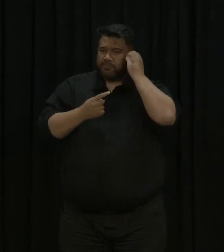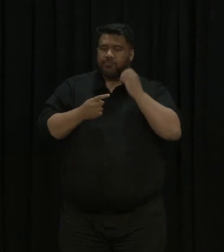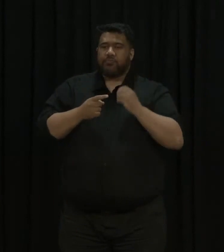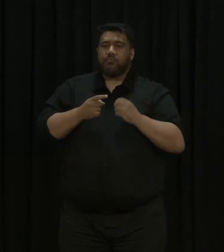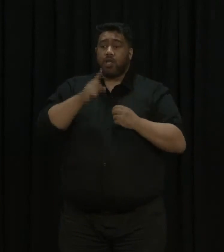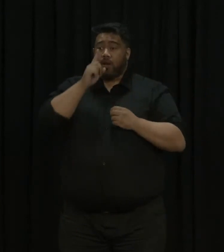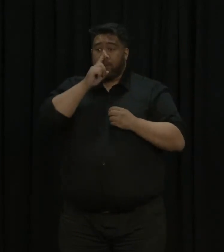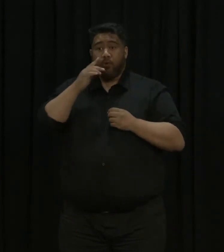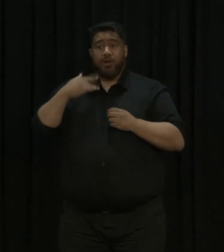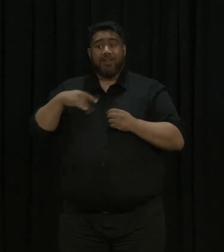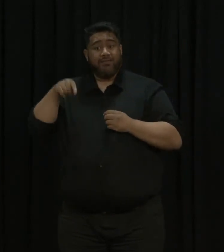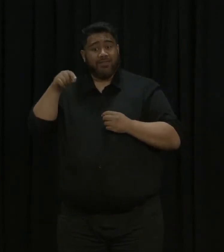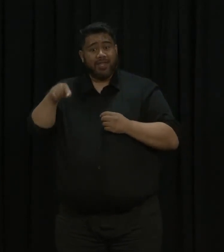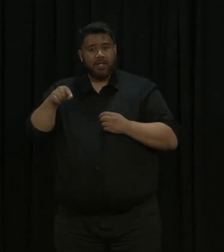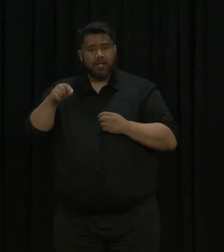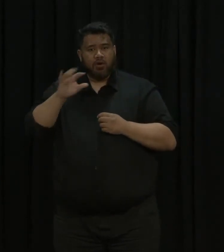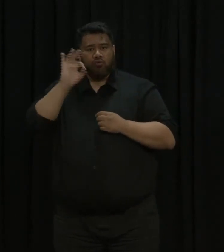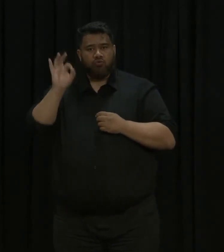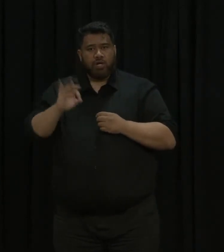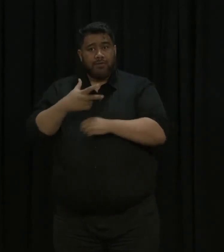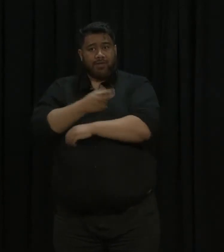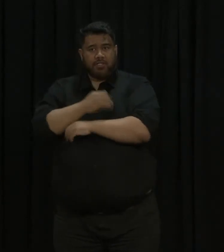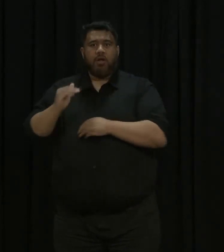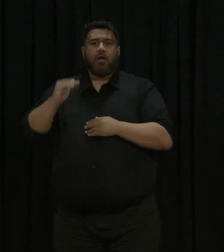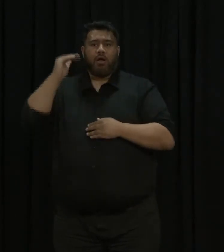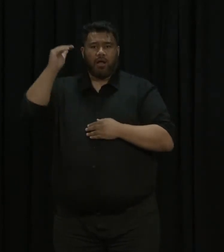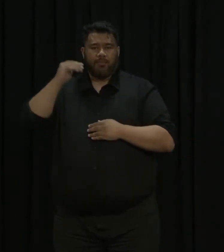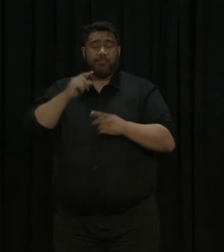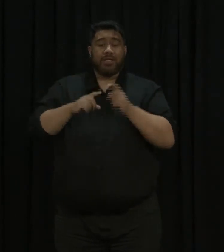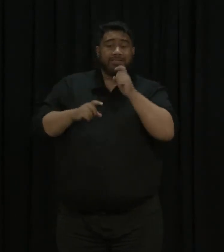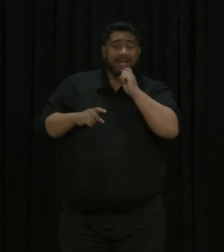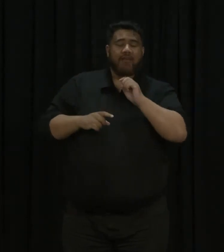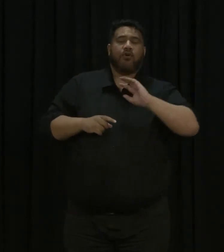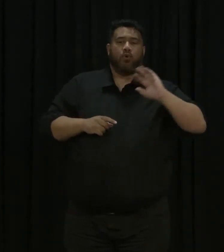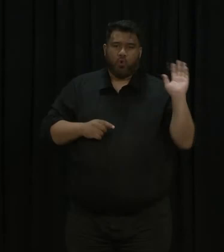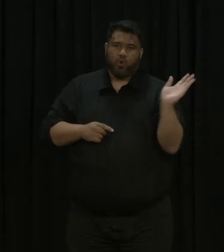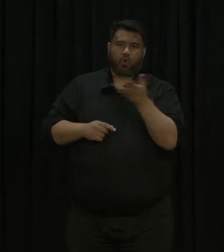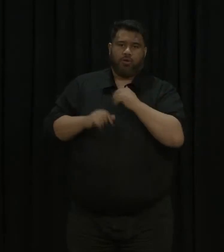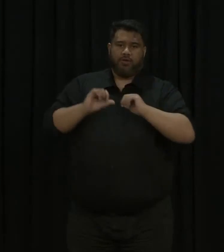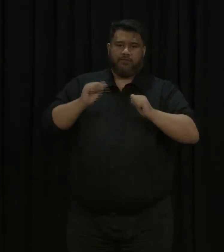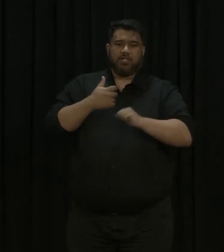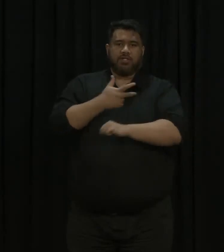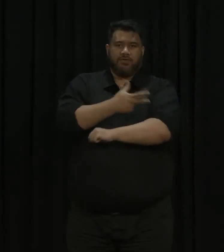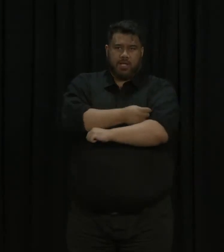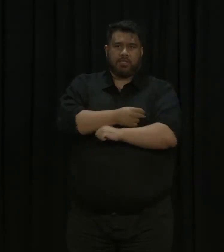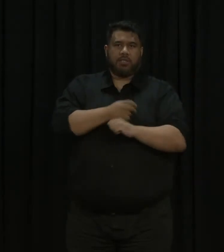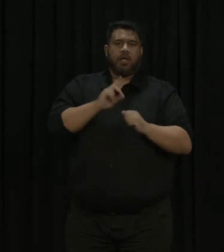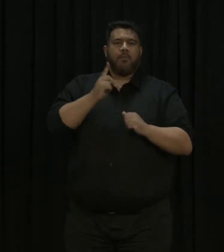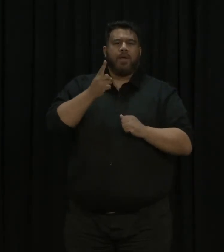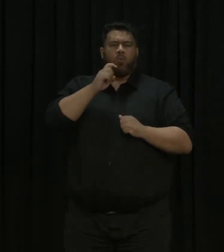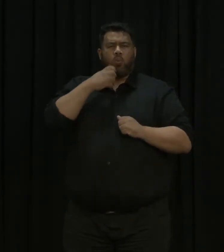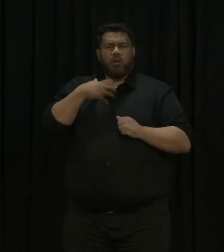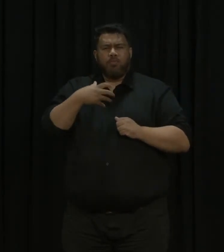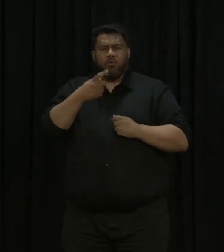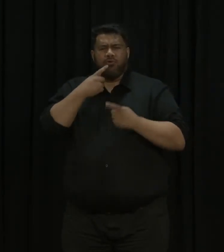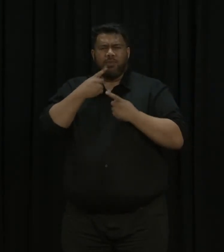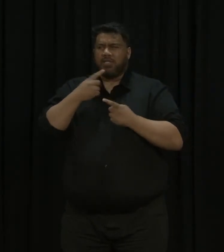people there and how concerned you are? The only additional comment I make it as I know there were high vaccination rates amongst